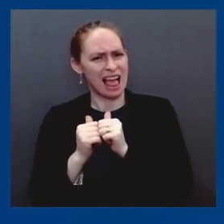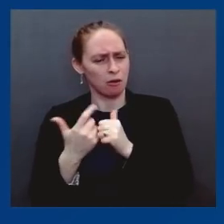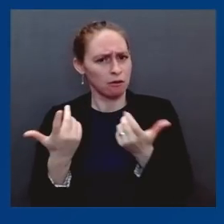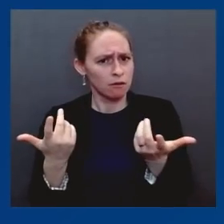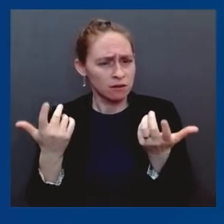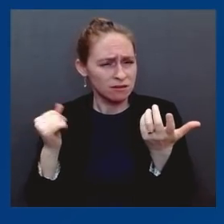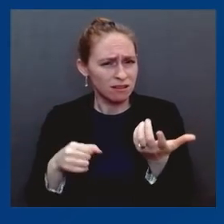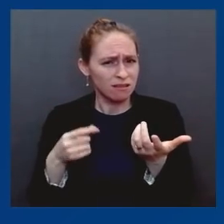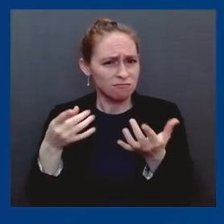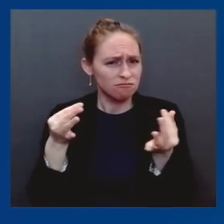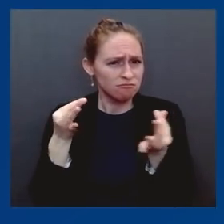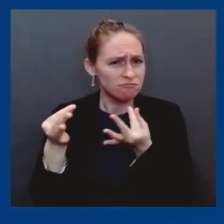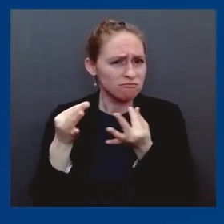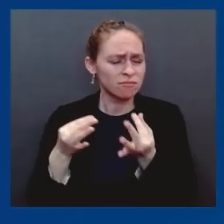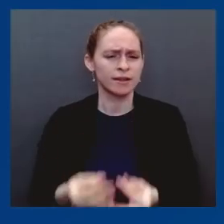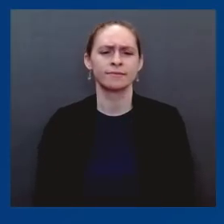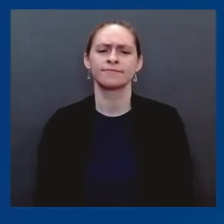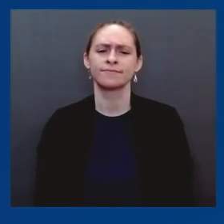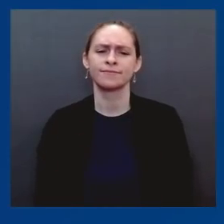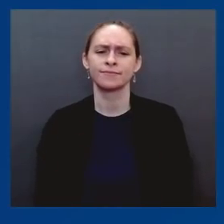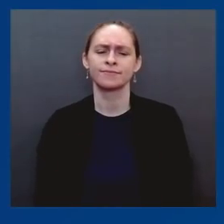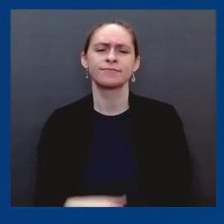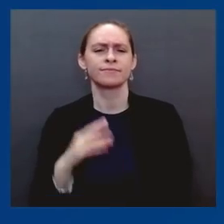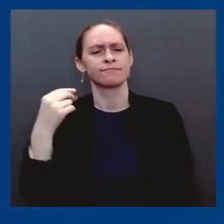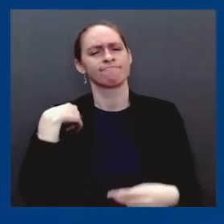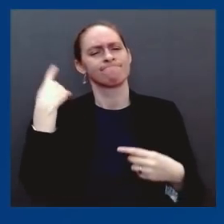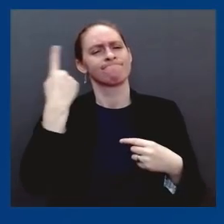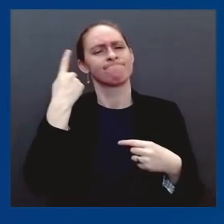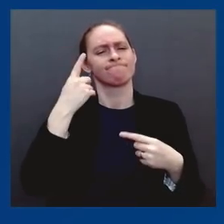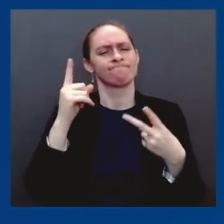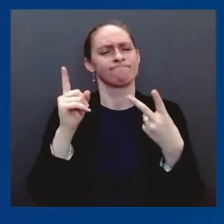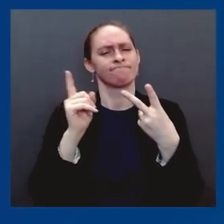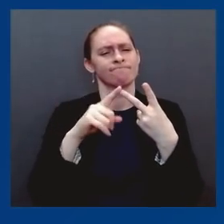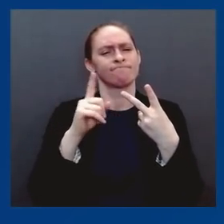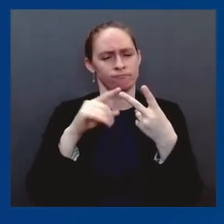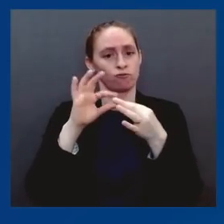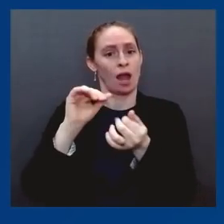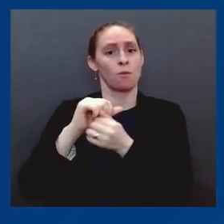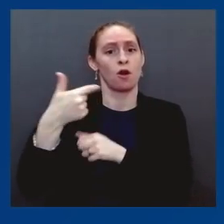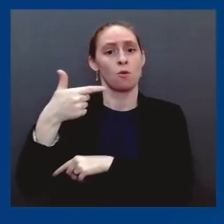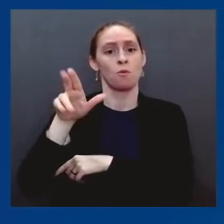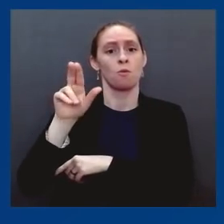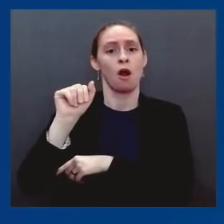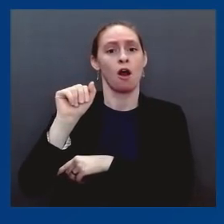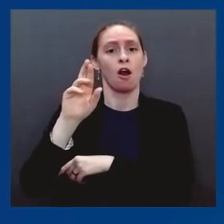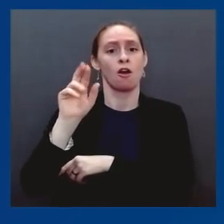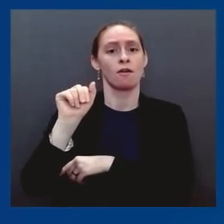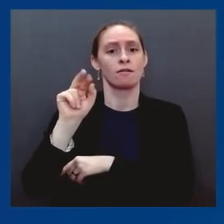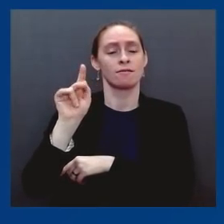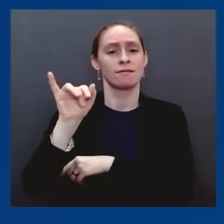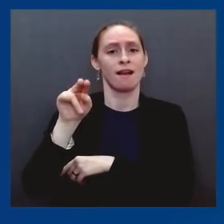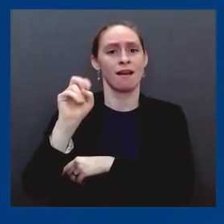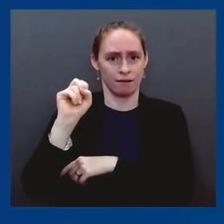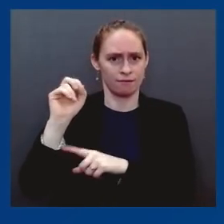and those who are fully vaccinated, eligible for a booster, but have not gotten it yet. So, should those people who are more than six months